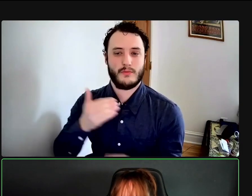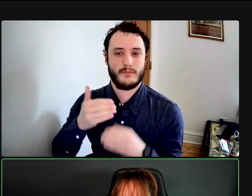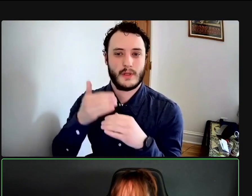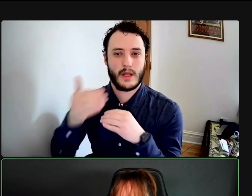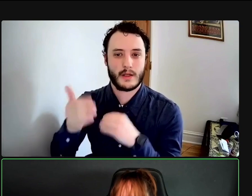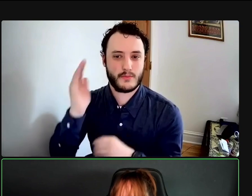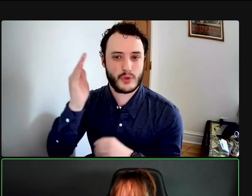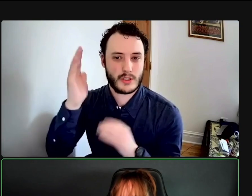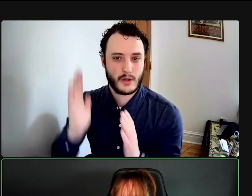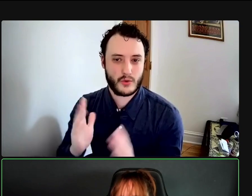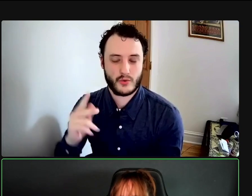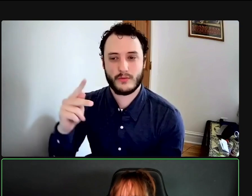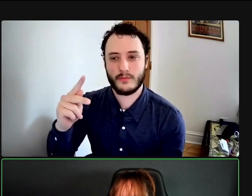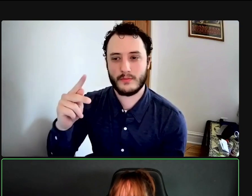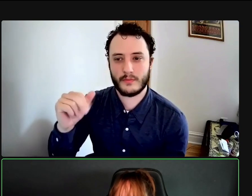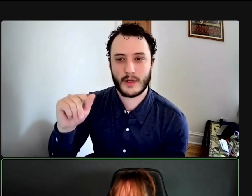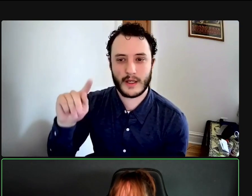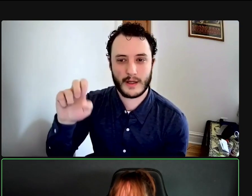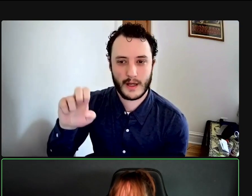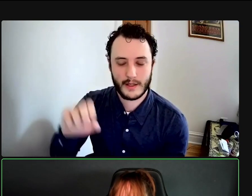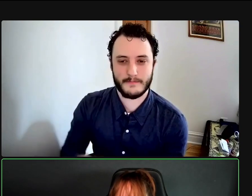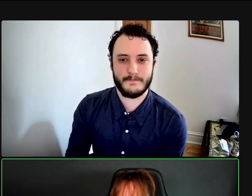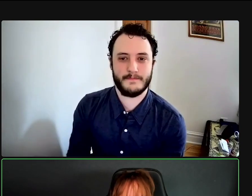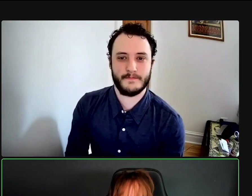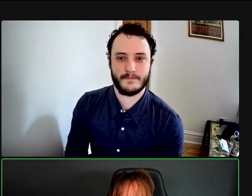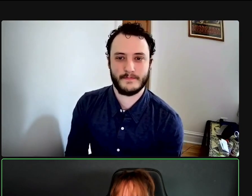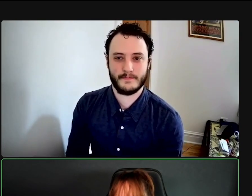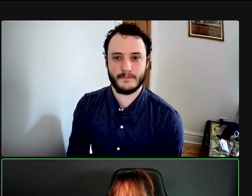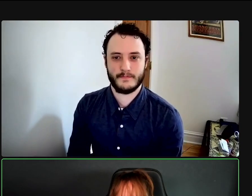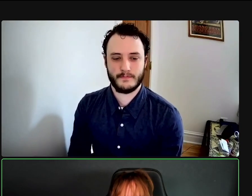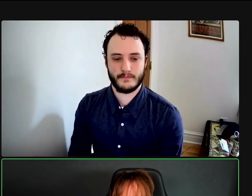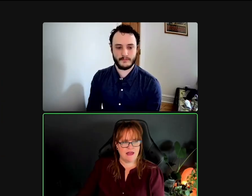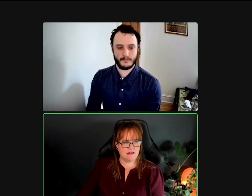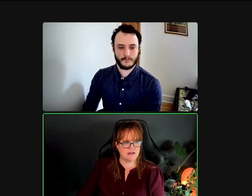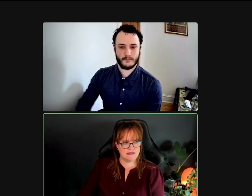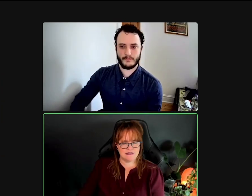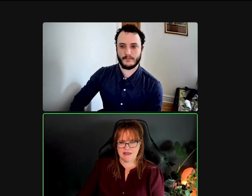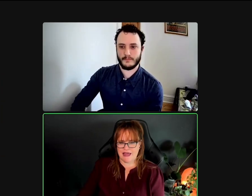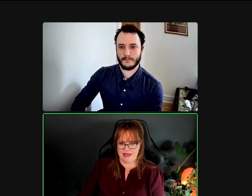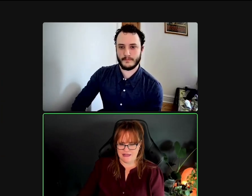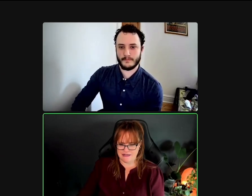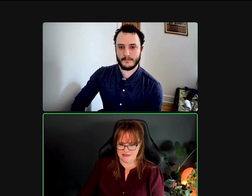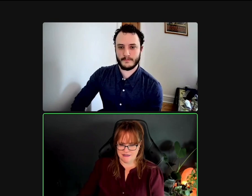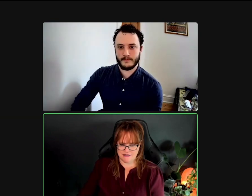OK, with that, I'm going to turn this over to our next panelist, Kate.